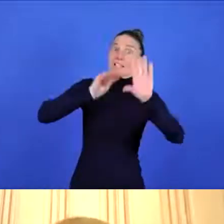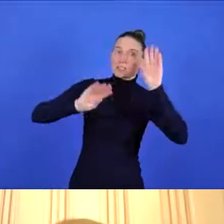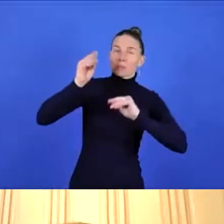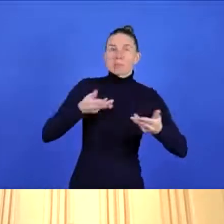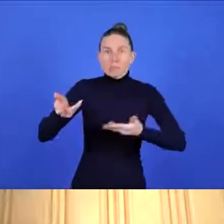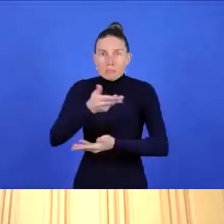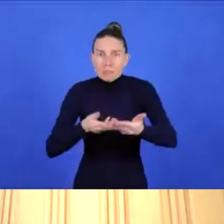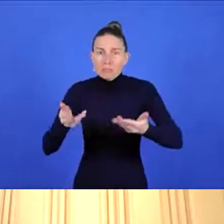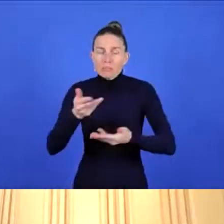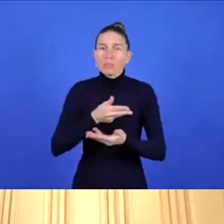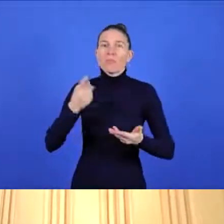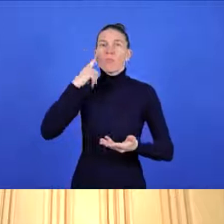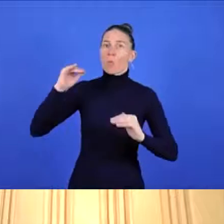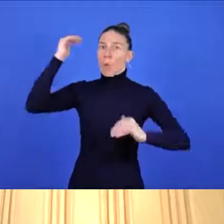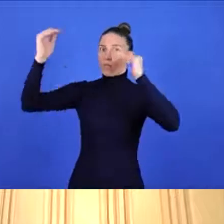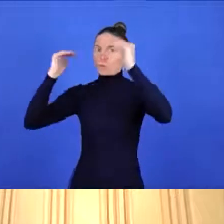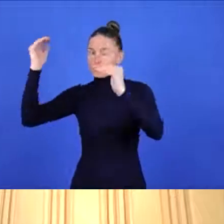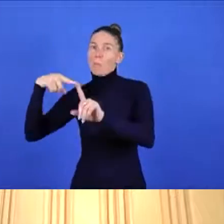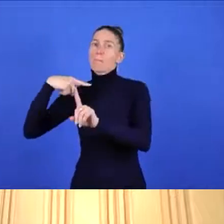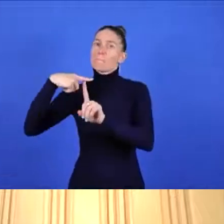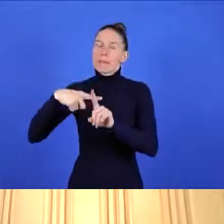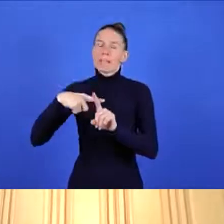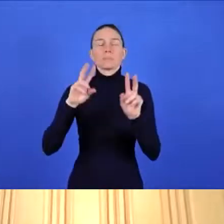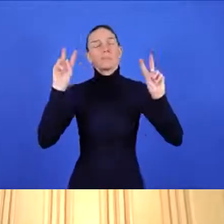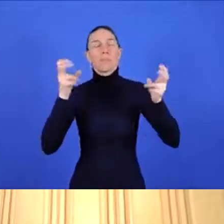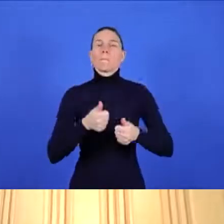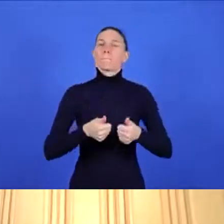and experience with cochlear implants